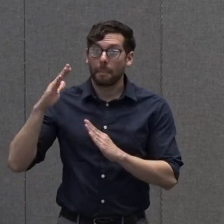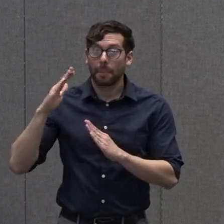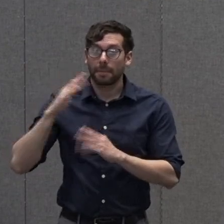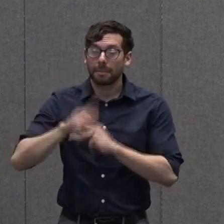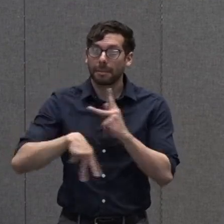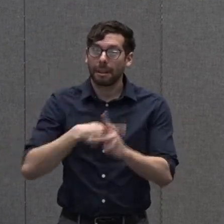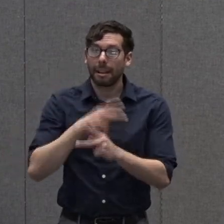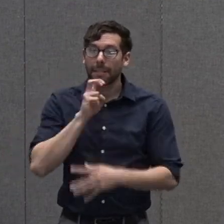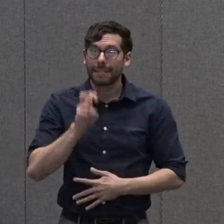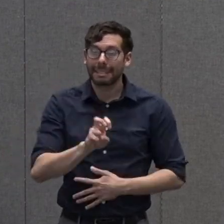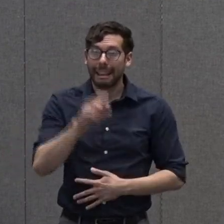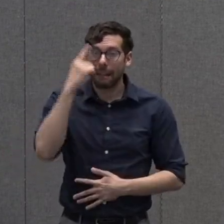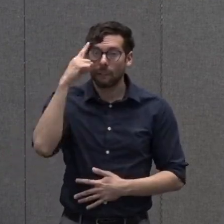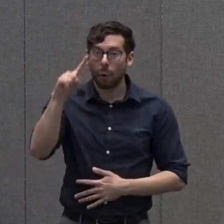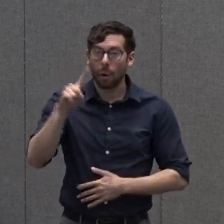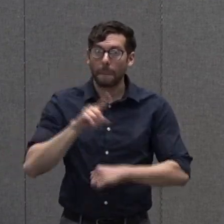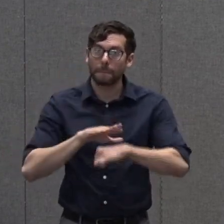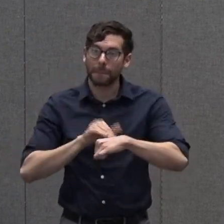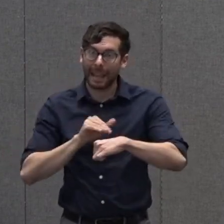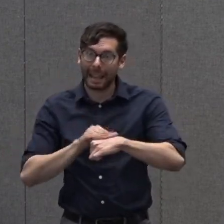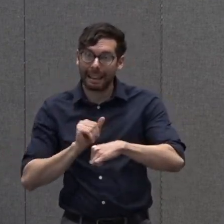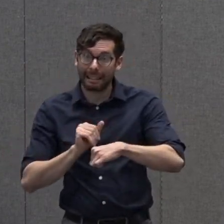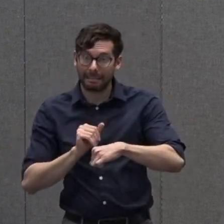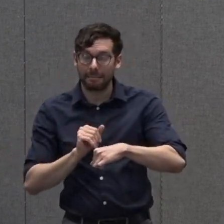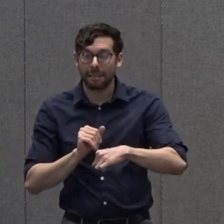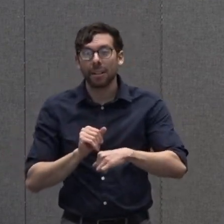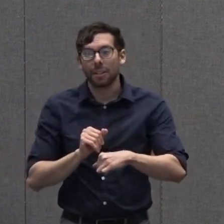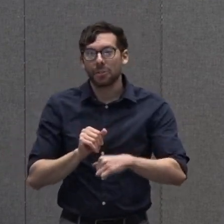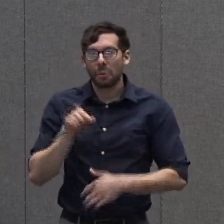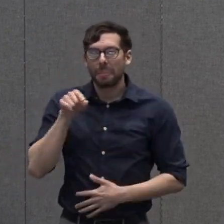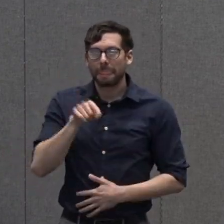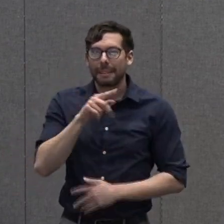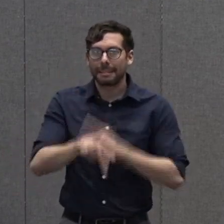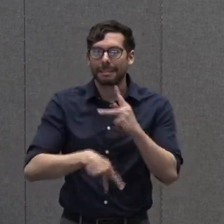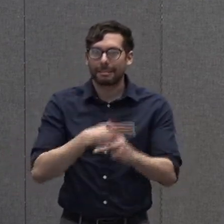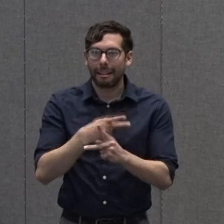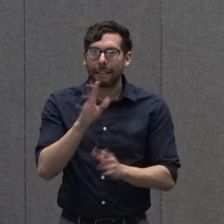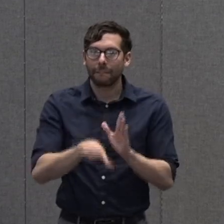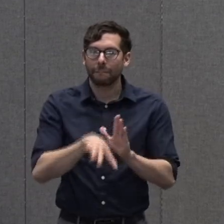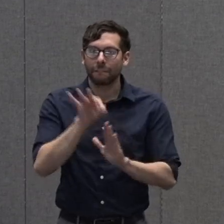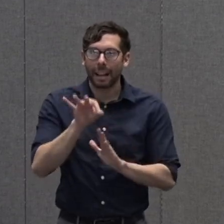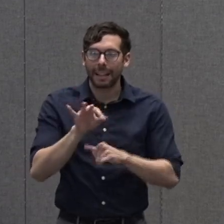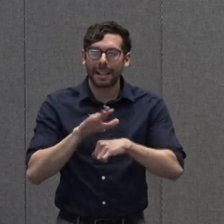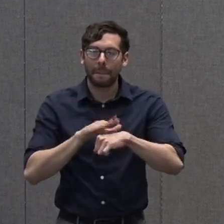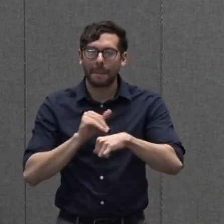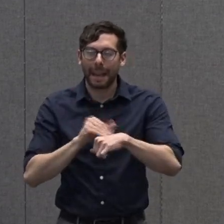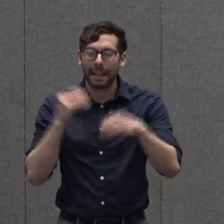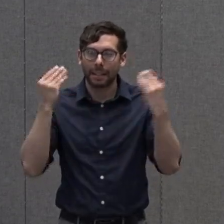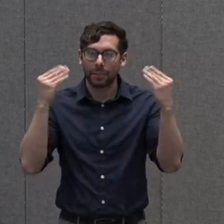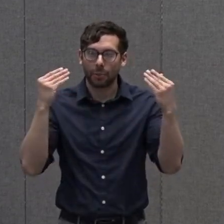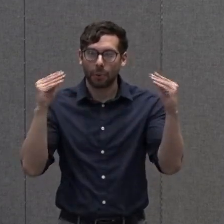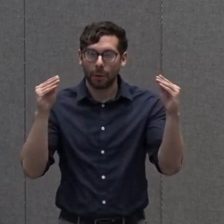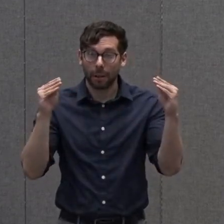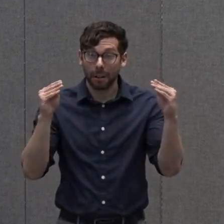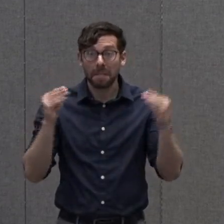and this is a snake you might get at a pet shop. They make good pets, but they can live long lives.